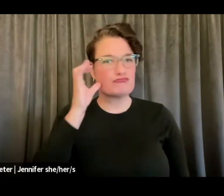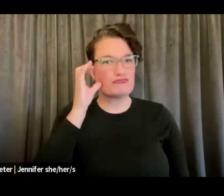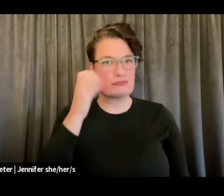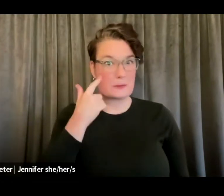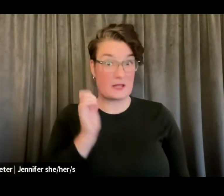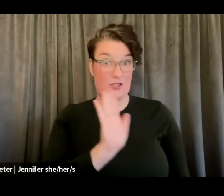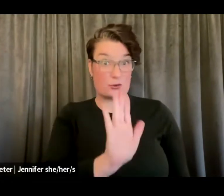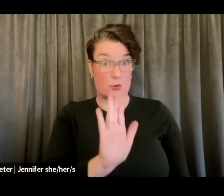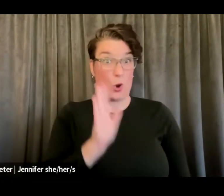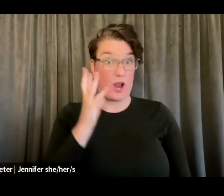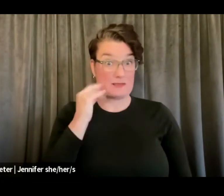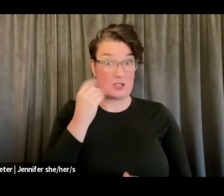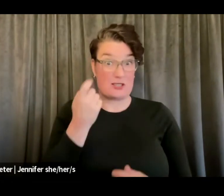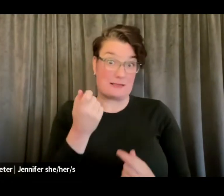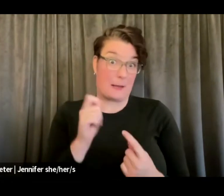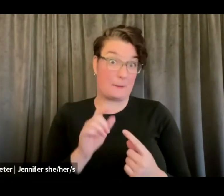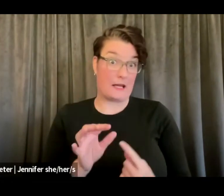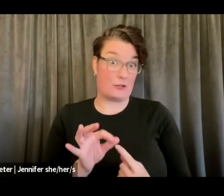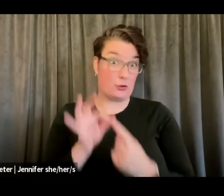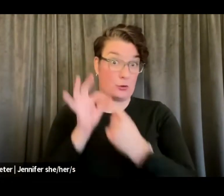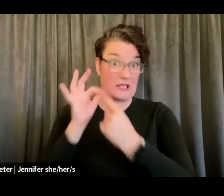cuz you have a somewhat unique experience.